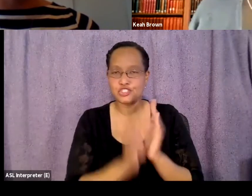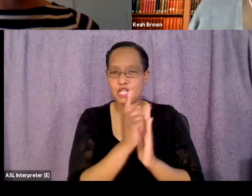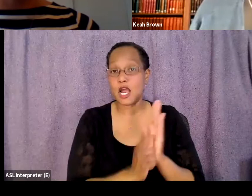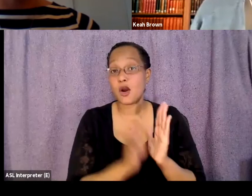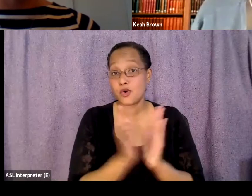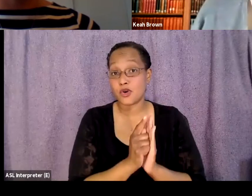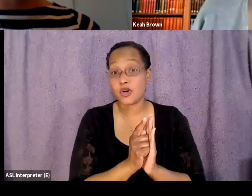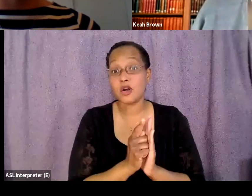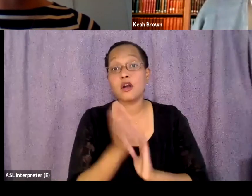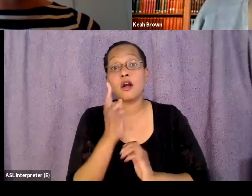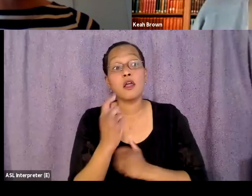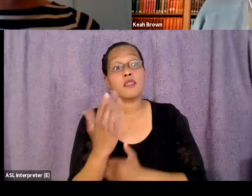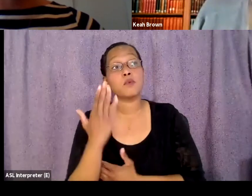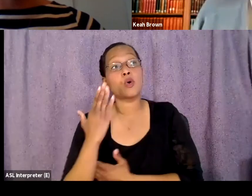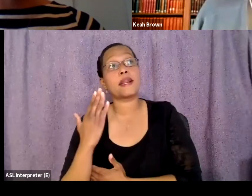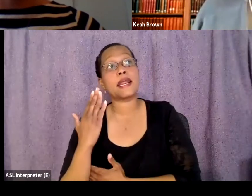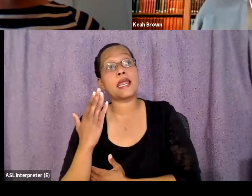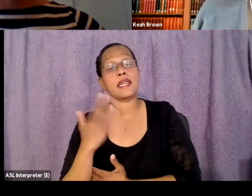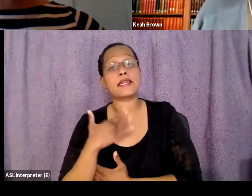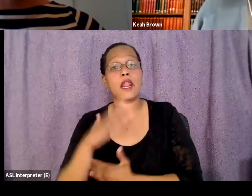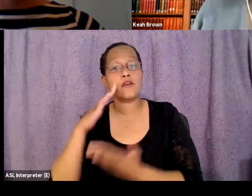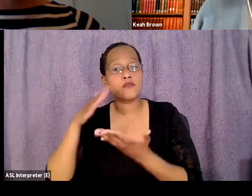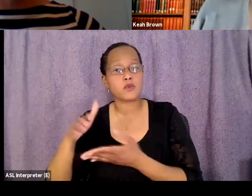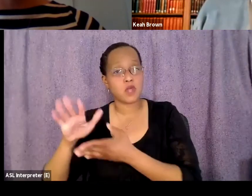I'll work on a movie that I'm writing and then.